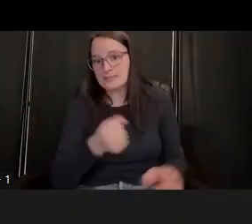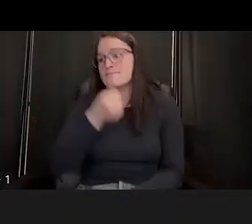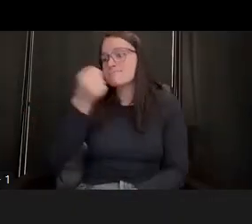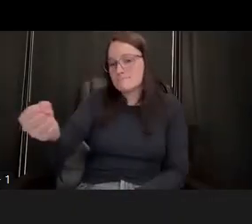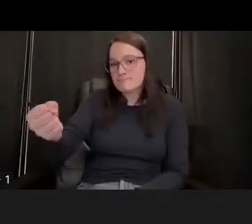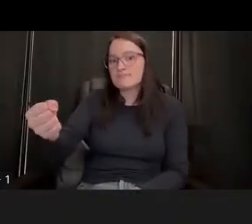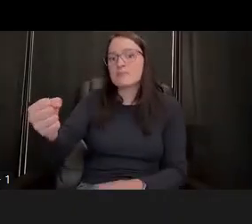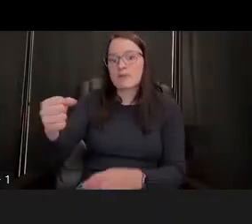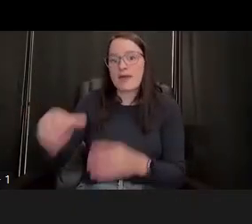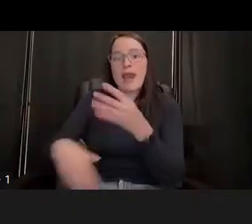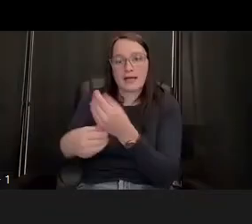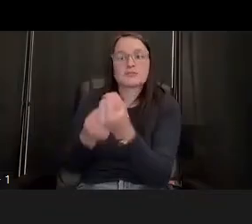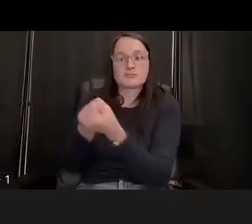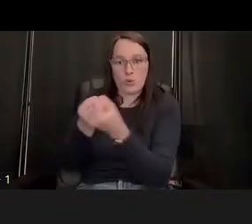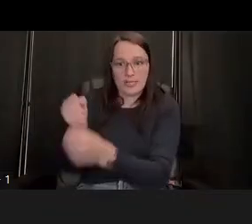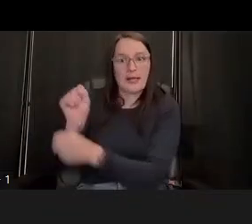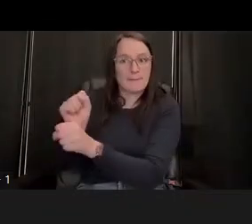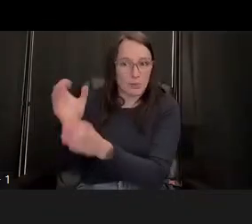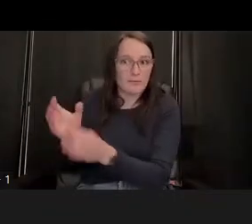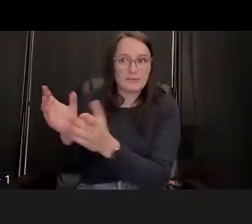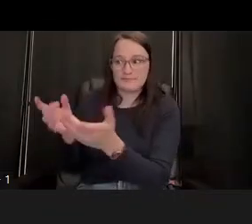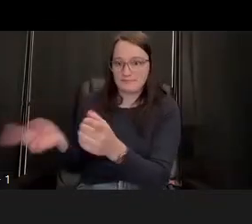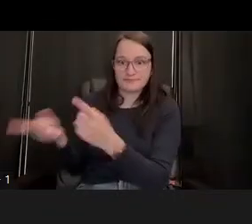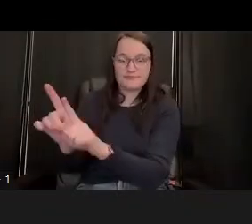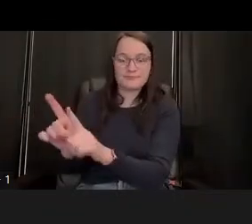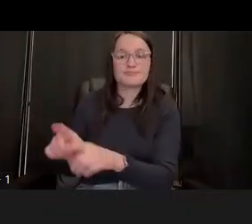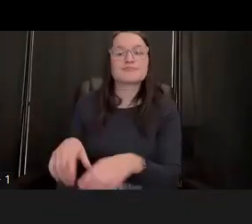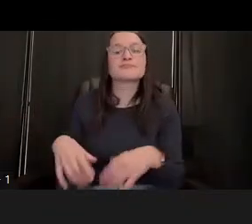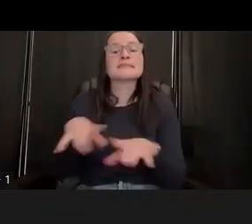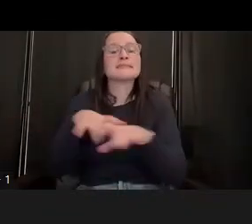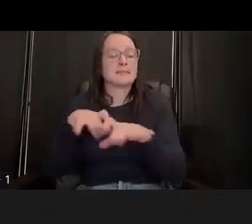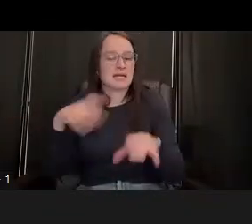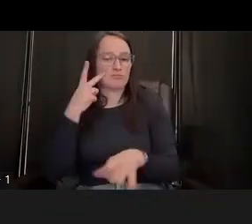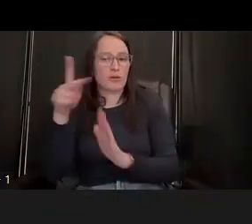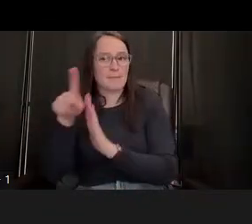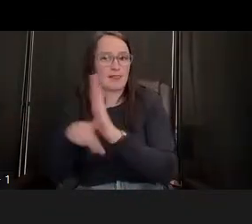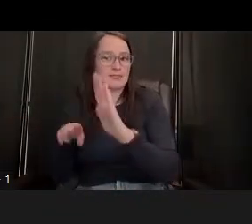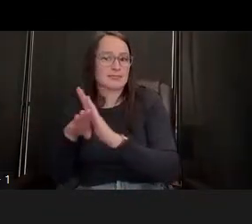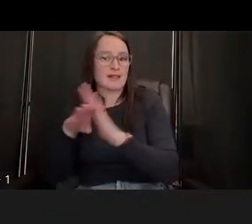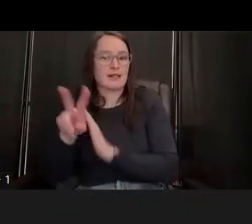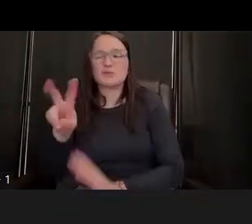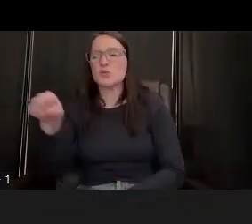the same time we saw some policy development in the early 2000s where there were expectations